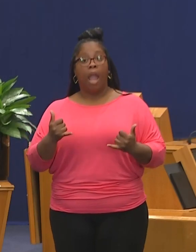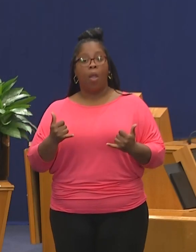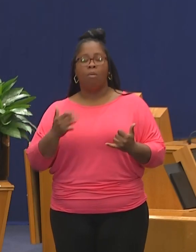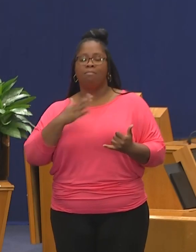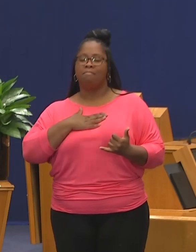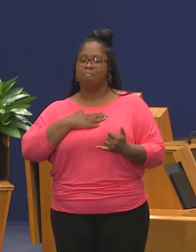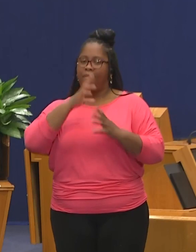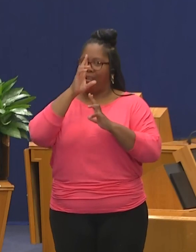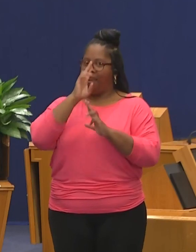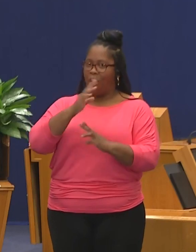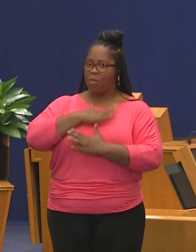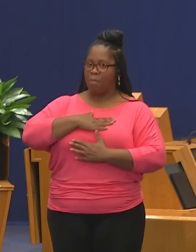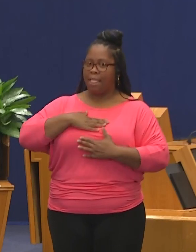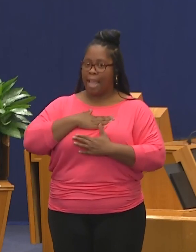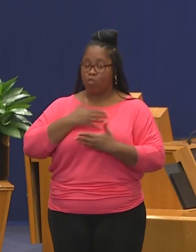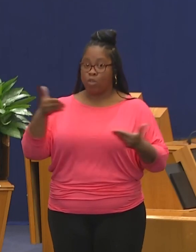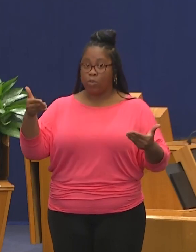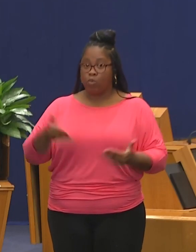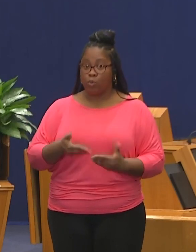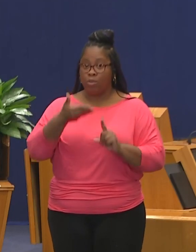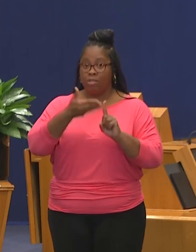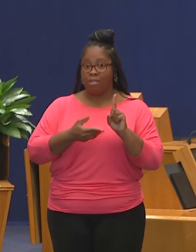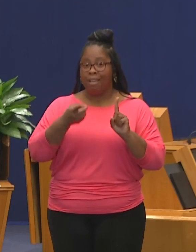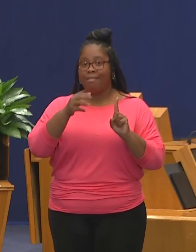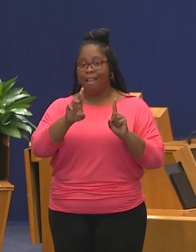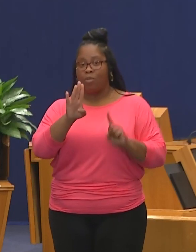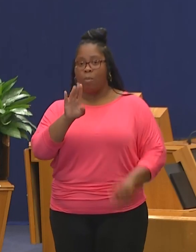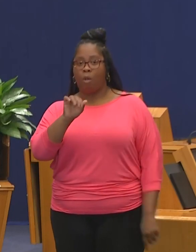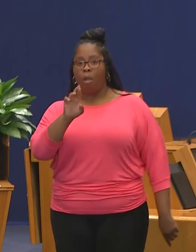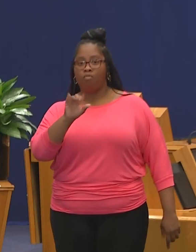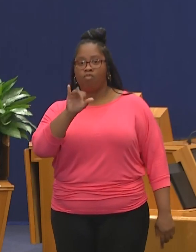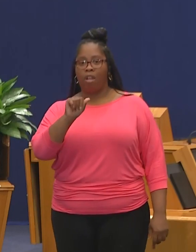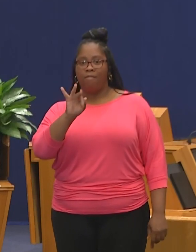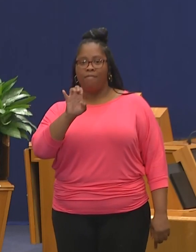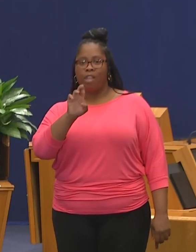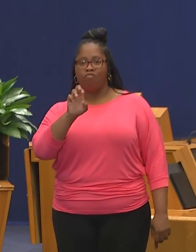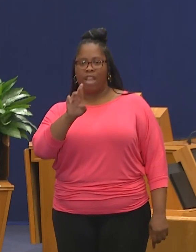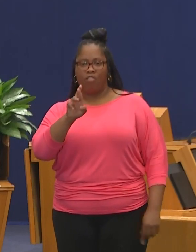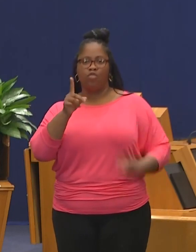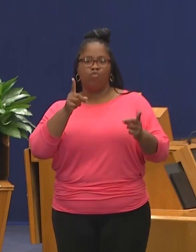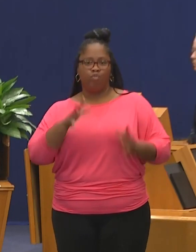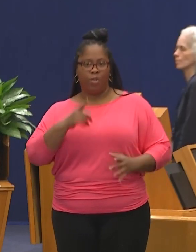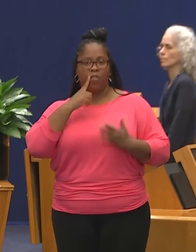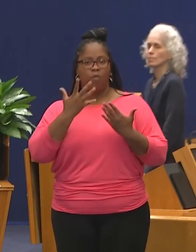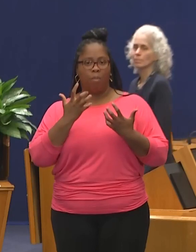THIS VIRUS. AND, NOW, I HAVE THE GREAT HONOR AND PLEASURE TO INTRODUCE